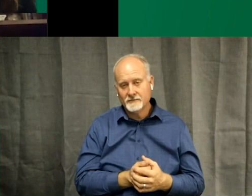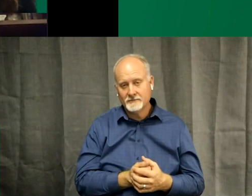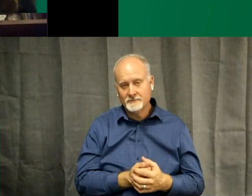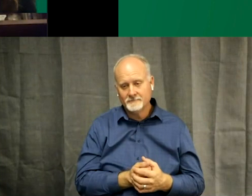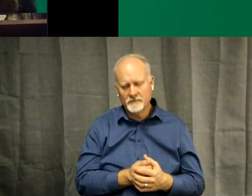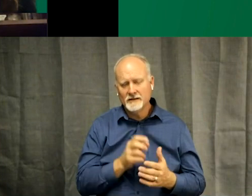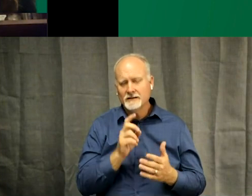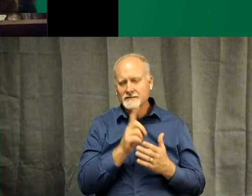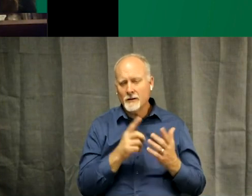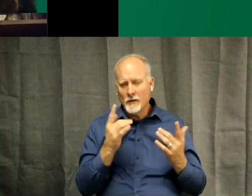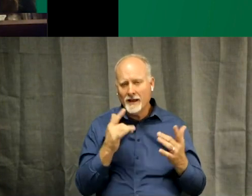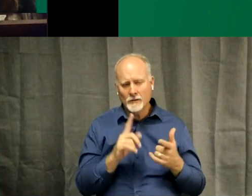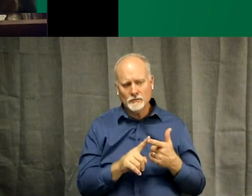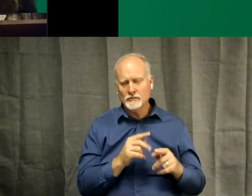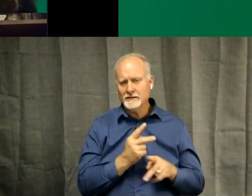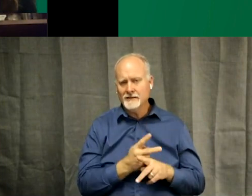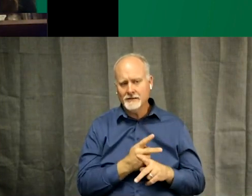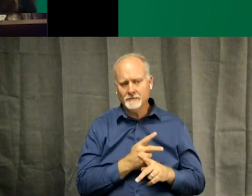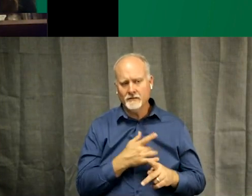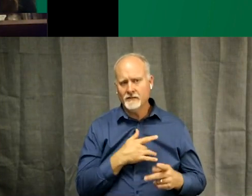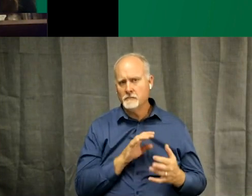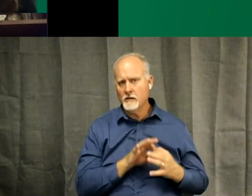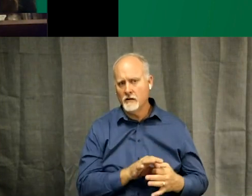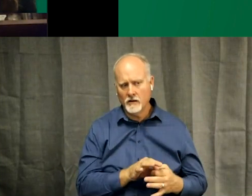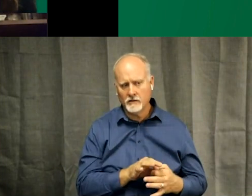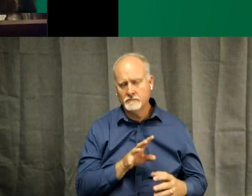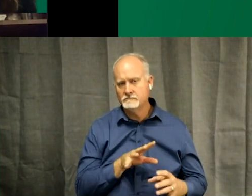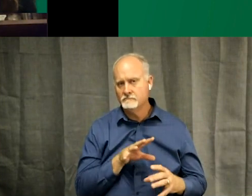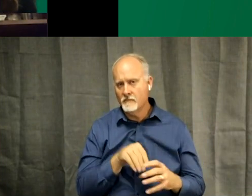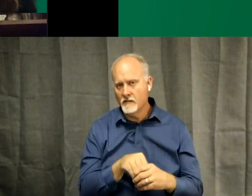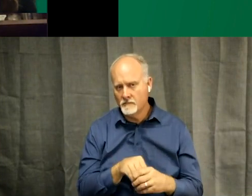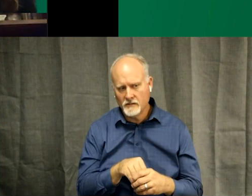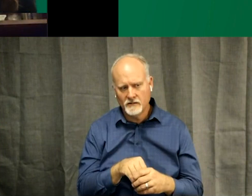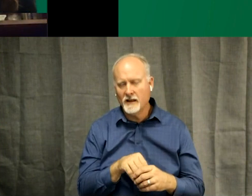to foster a sense of belonging enhance student engagement and advanced student development